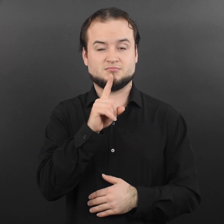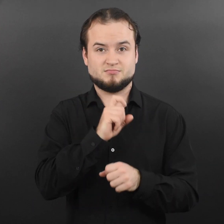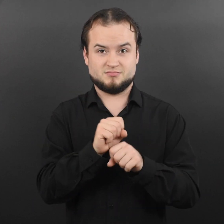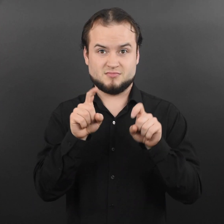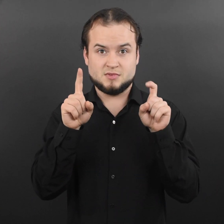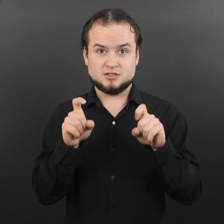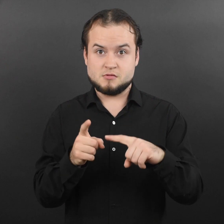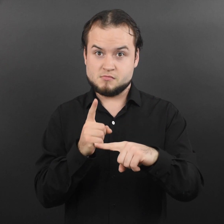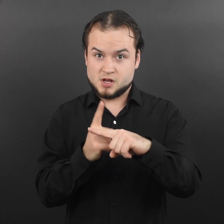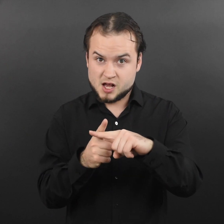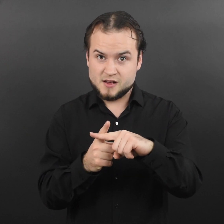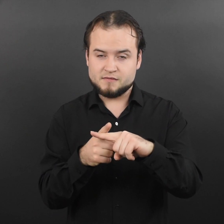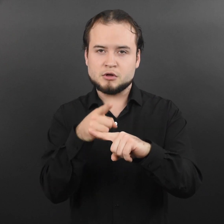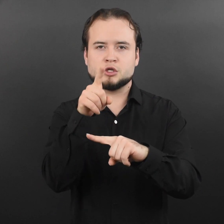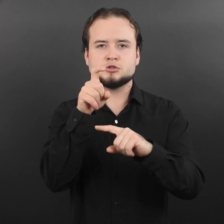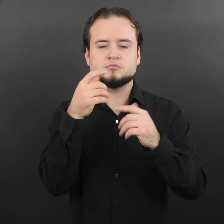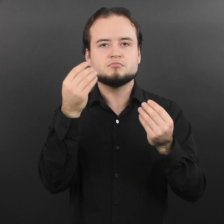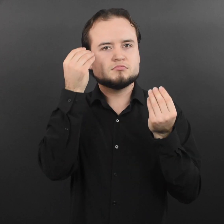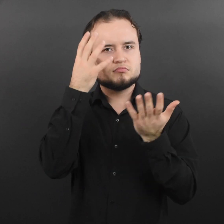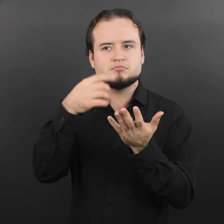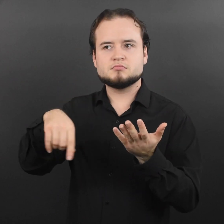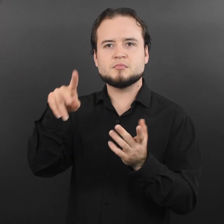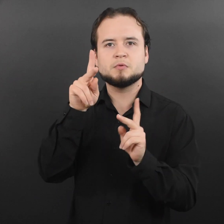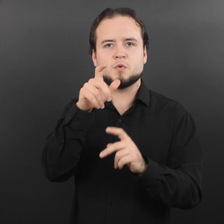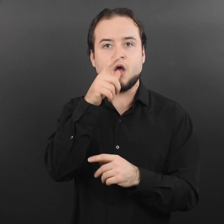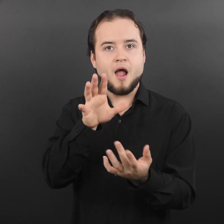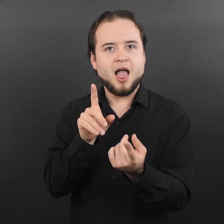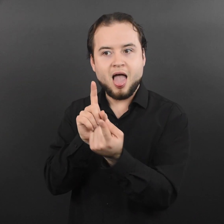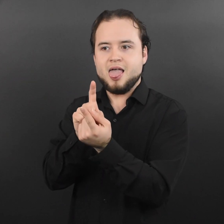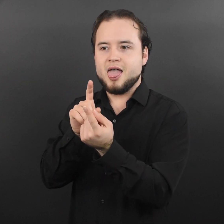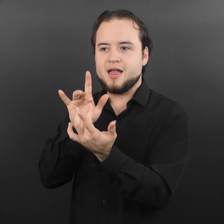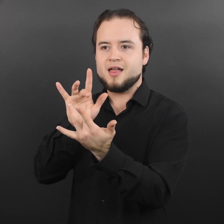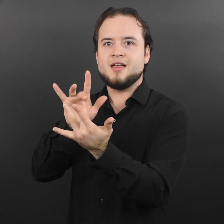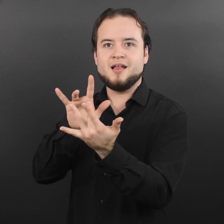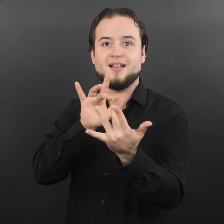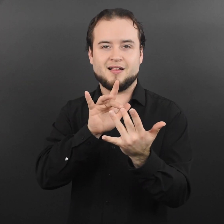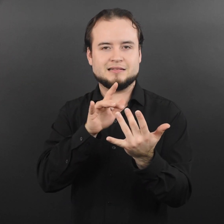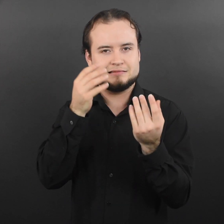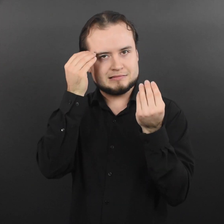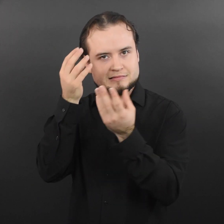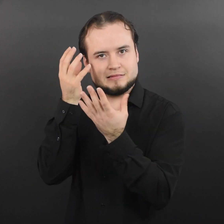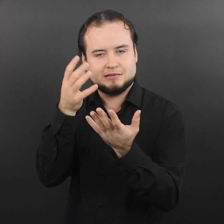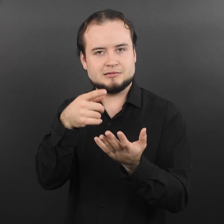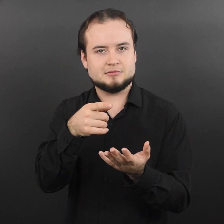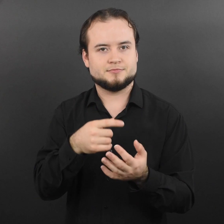Close contacts are people who have been within 6 feet from you for at least 15 minutes,